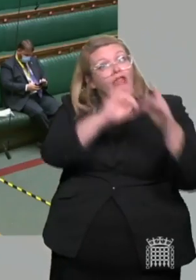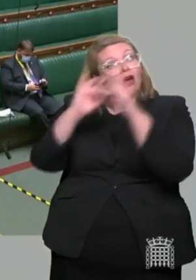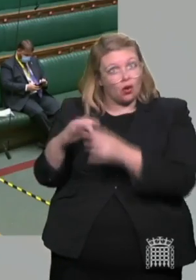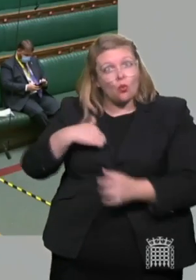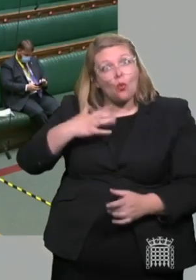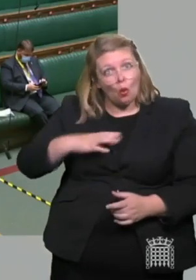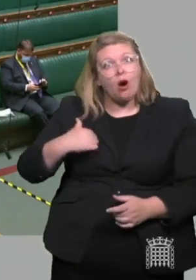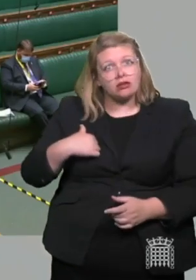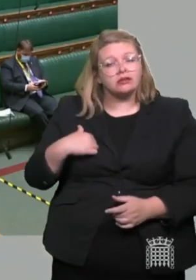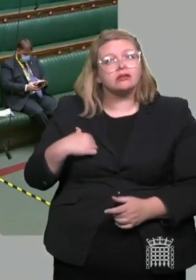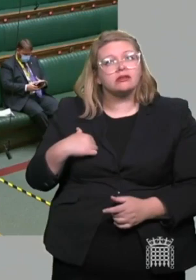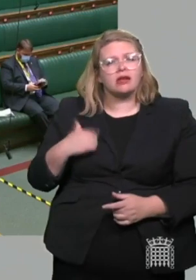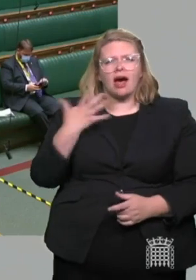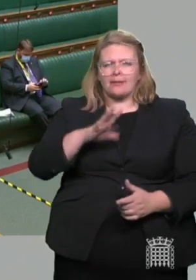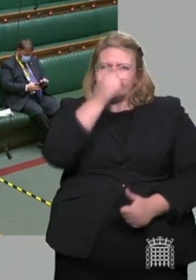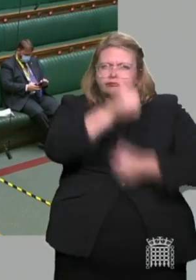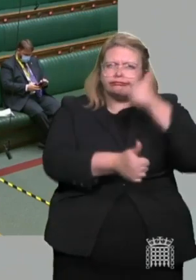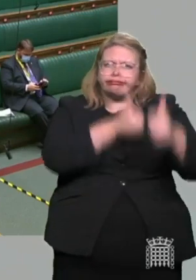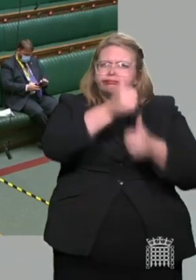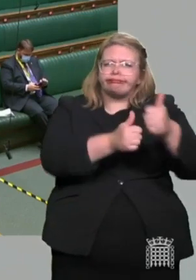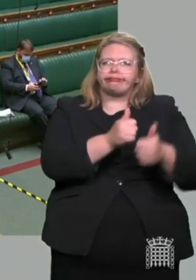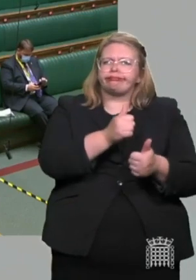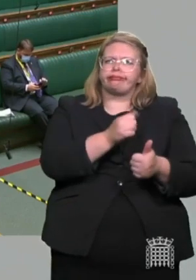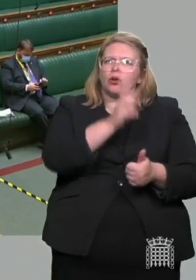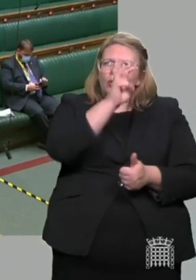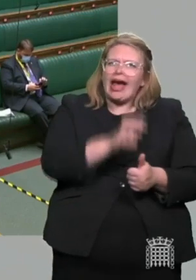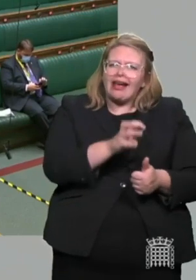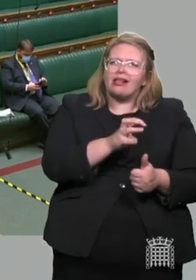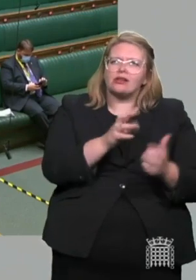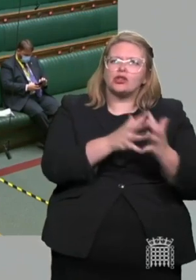as I have just said, to the incredible work of the Wockhardt factory in Wales, but there is also the